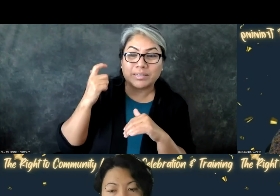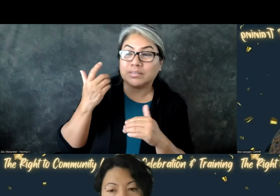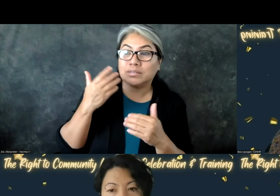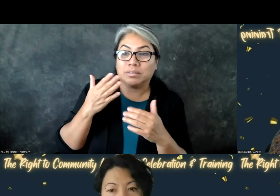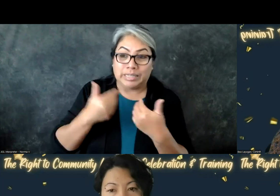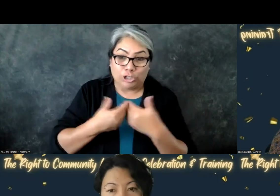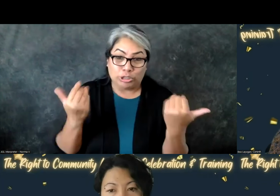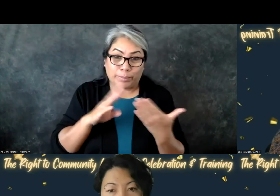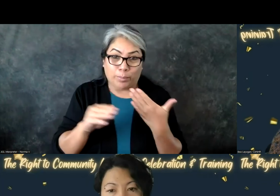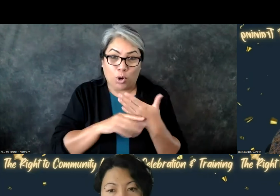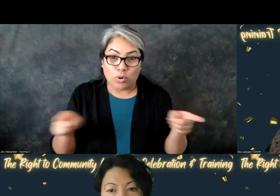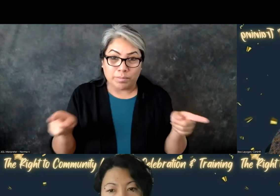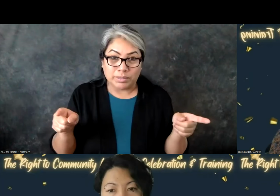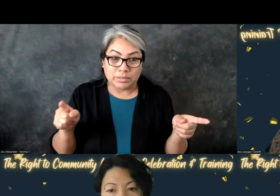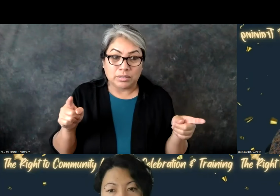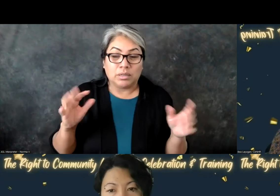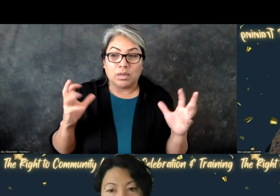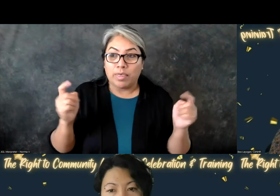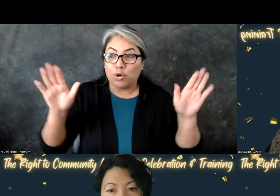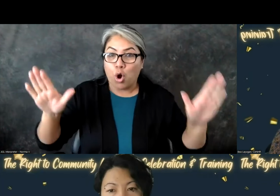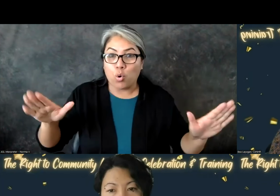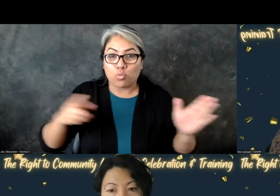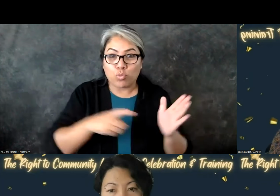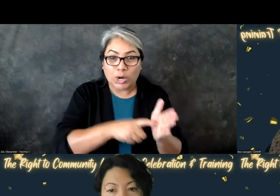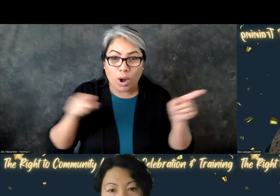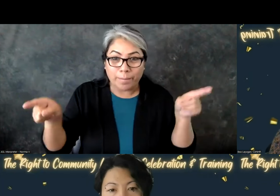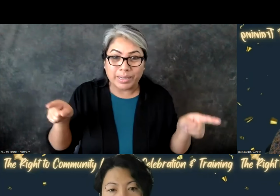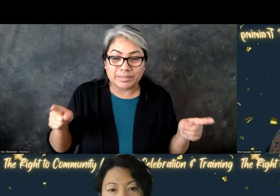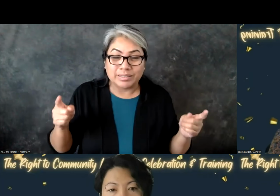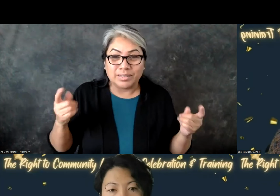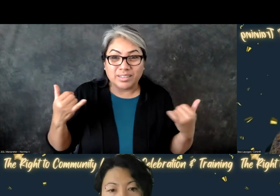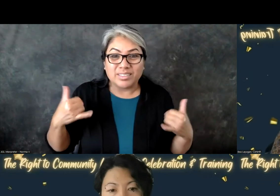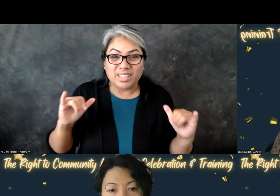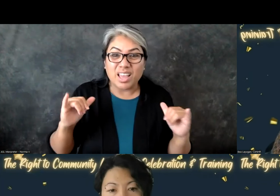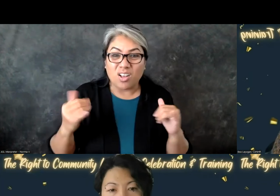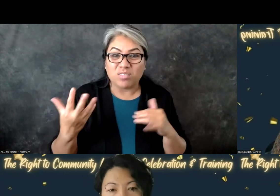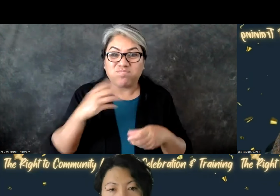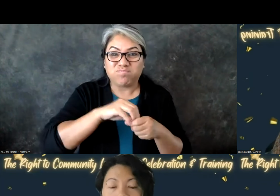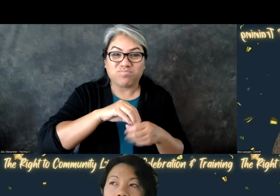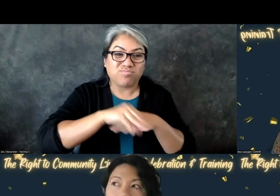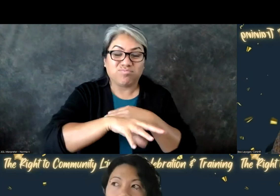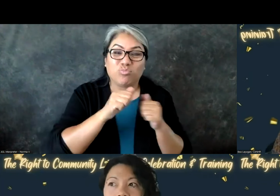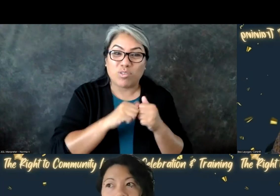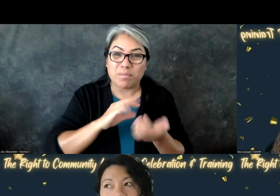that. And then ginny says will this affect PG and E care or lifeline phone limits. Even though they are separate